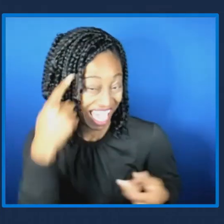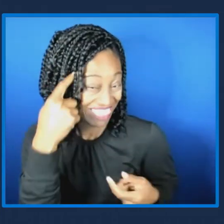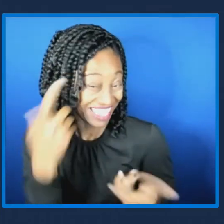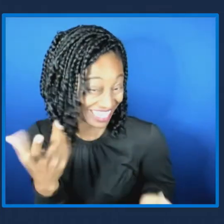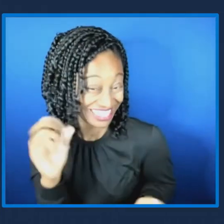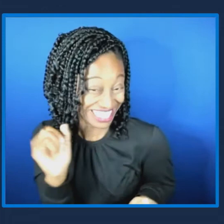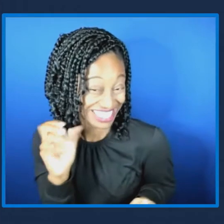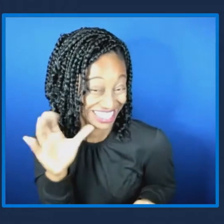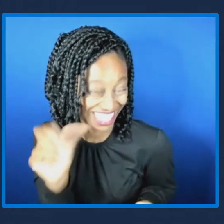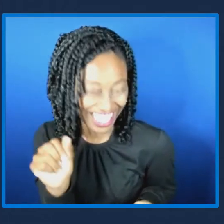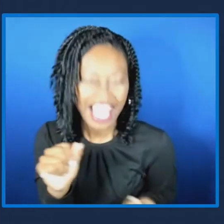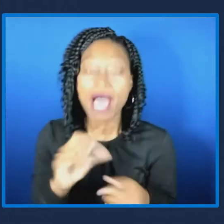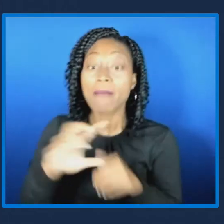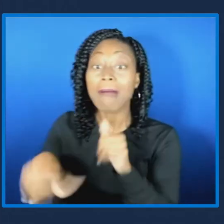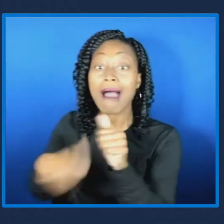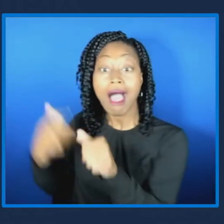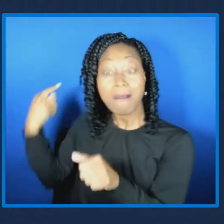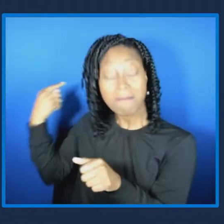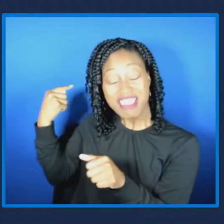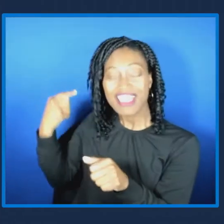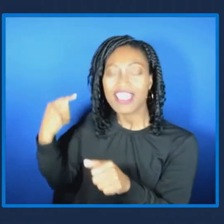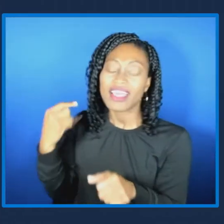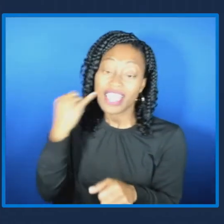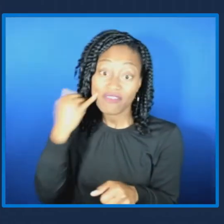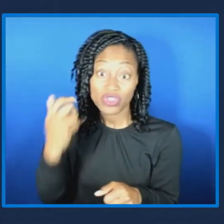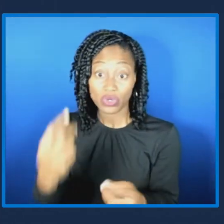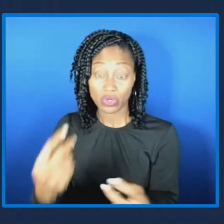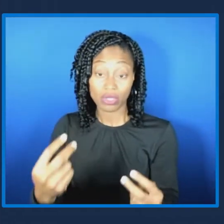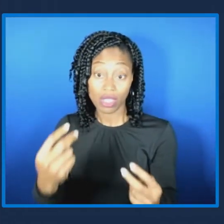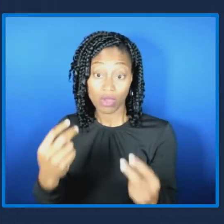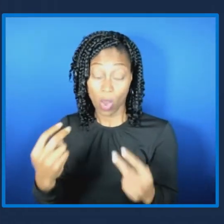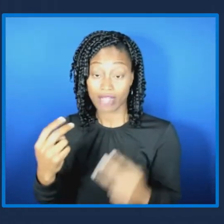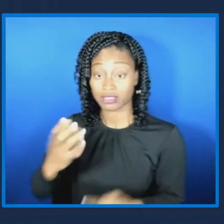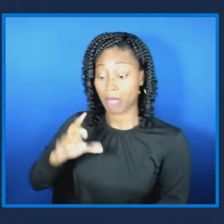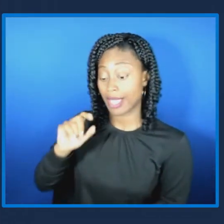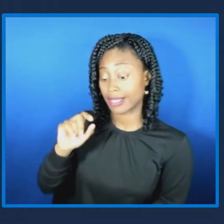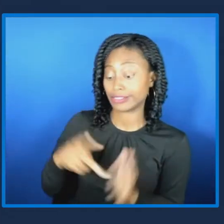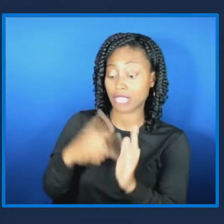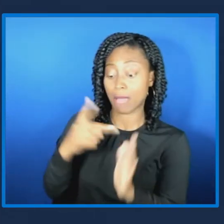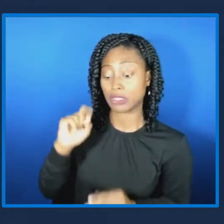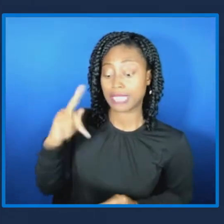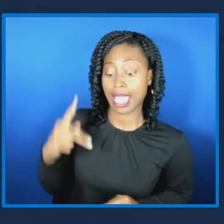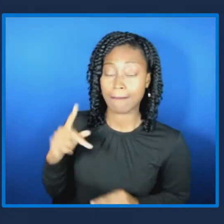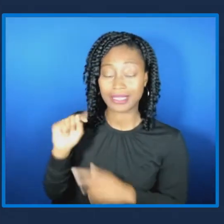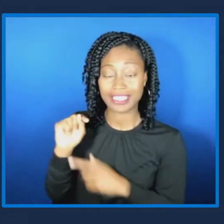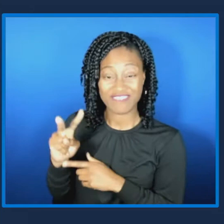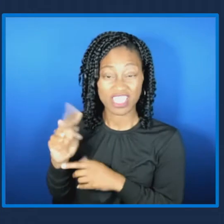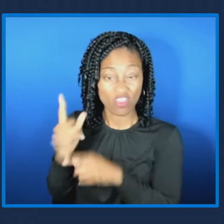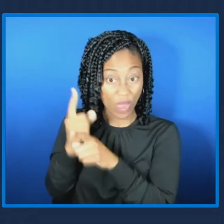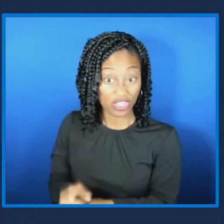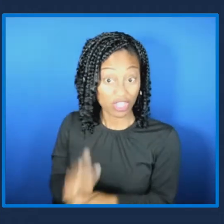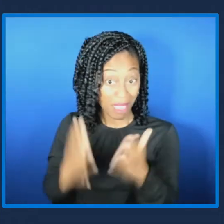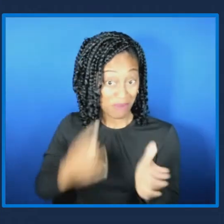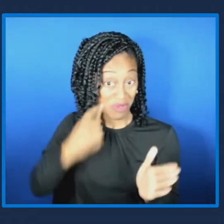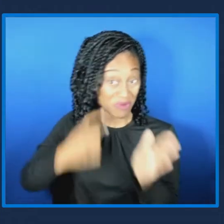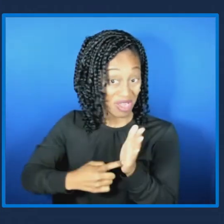And behind me incidentally, for those who watch Double Tap TV regularly, they might recognize the set in ,